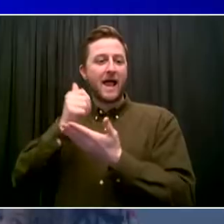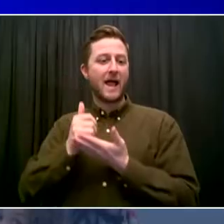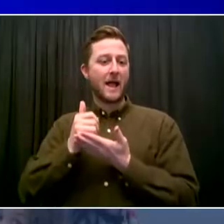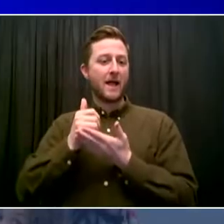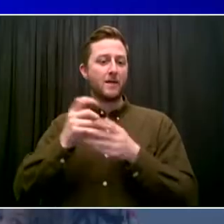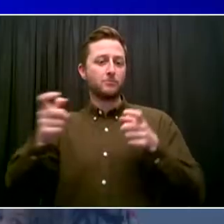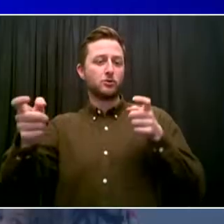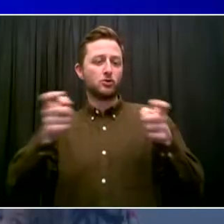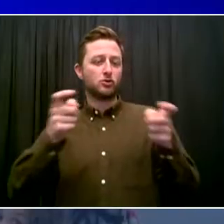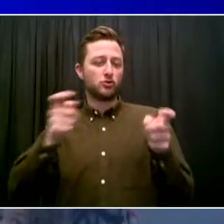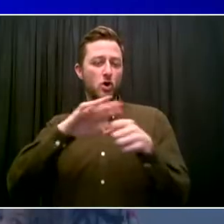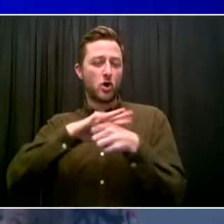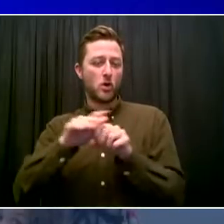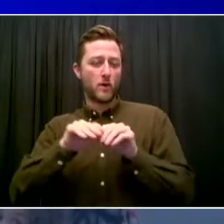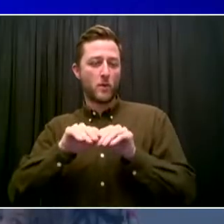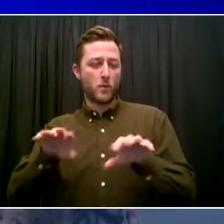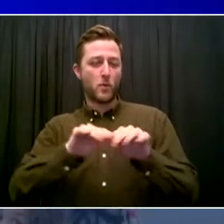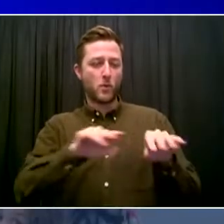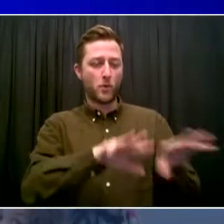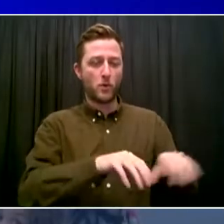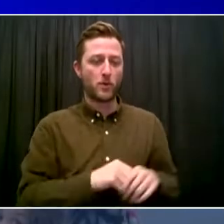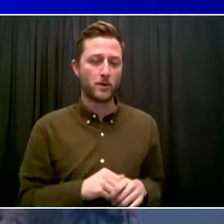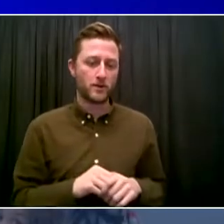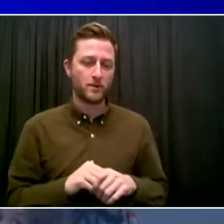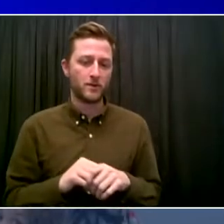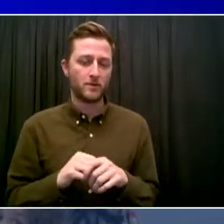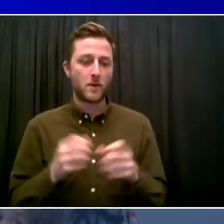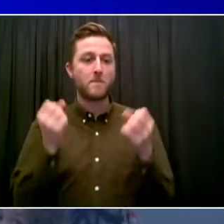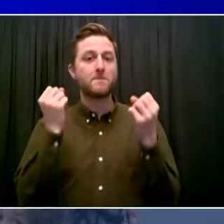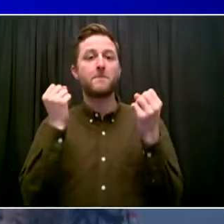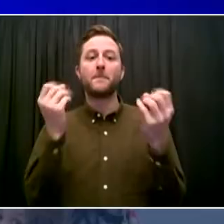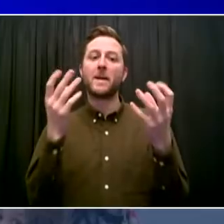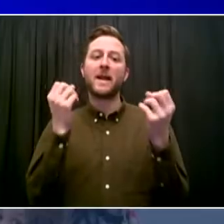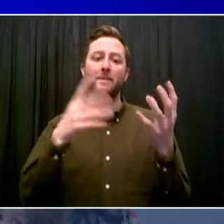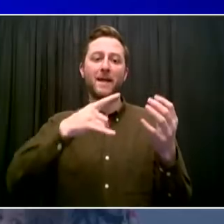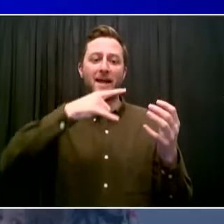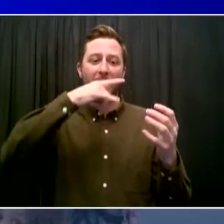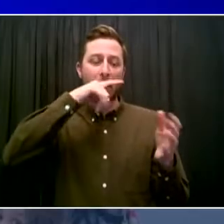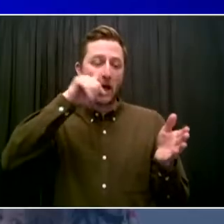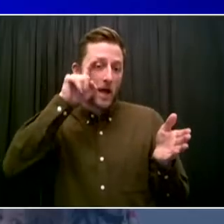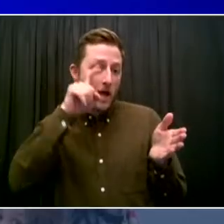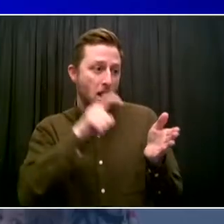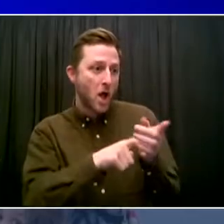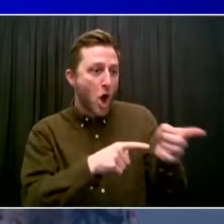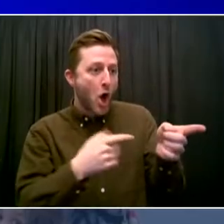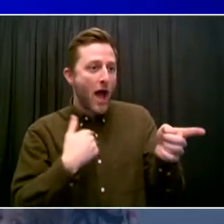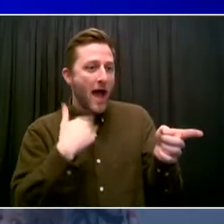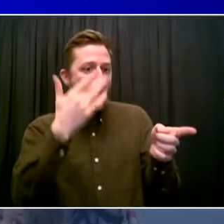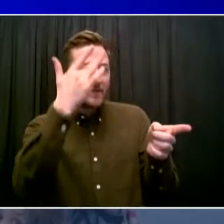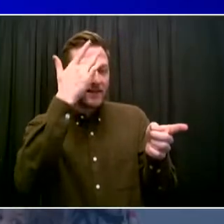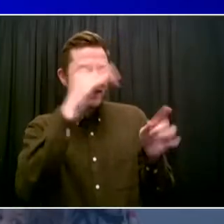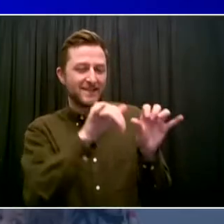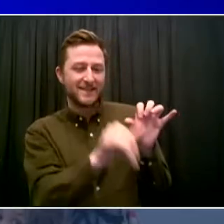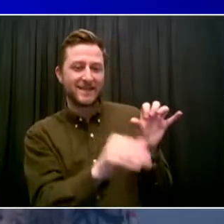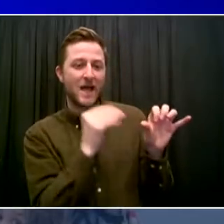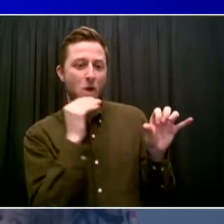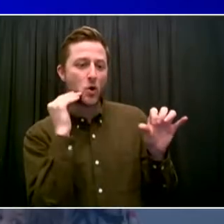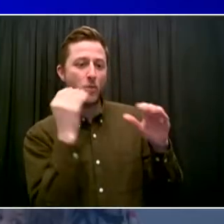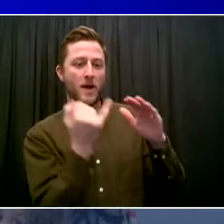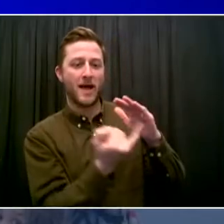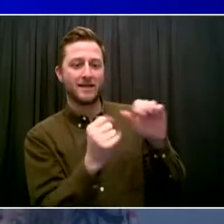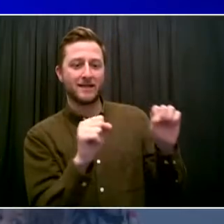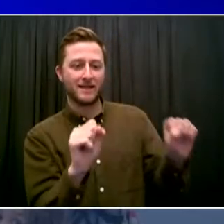NOT FEAR TO PROPERLY DEPLOY THE